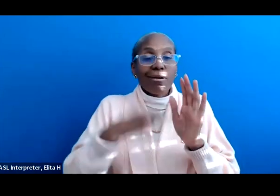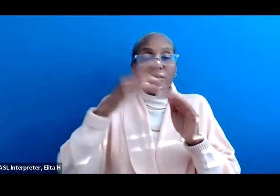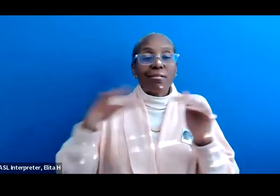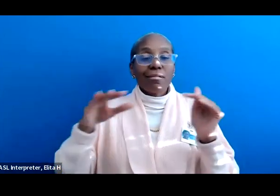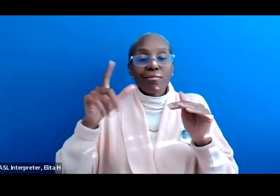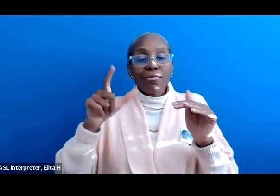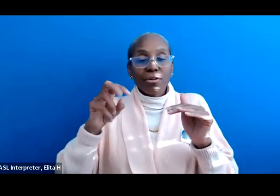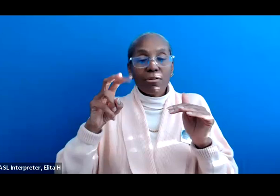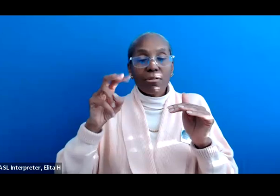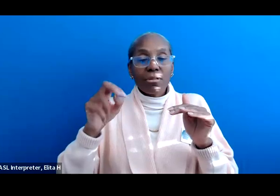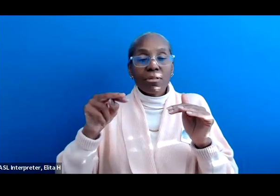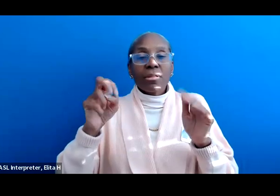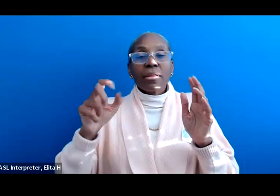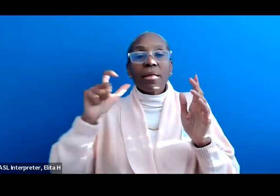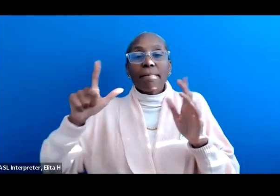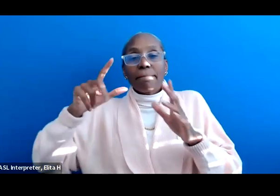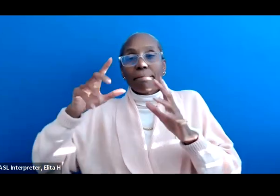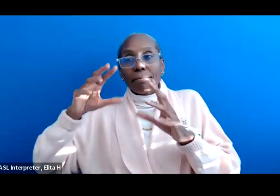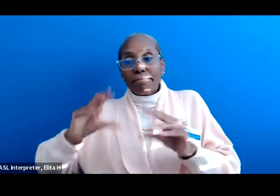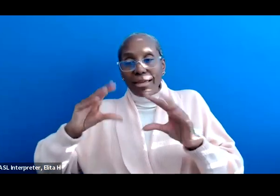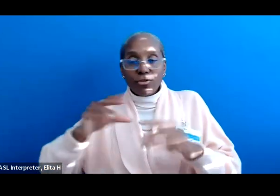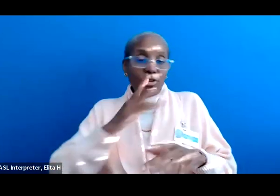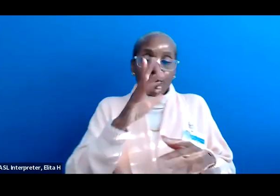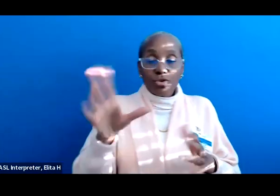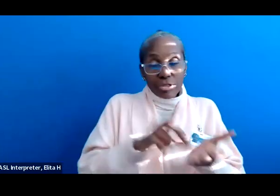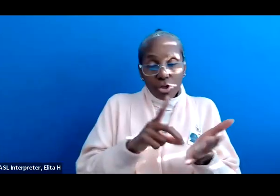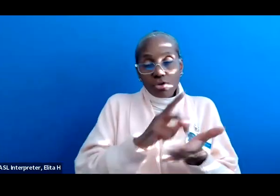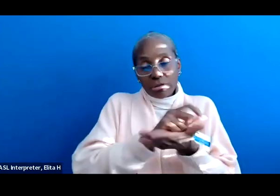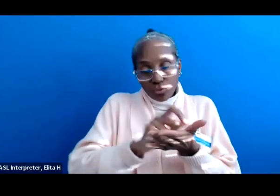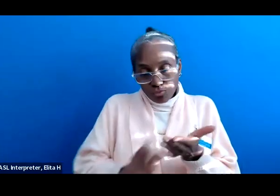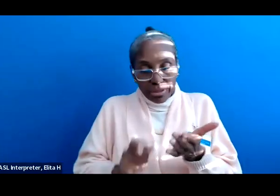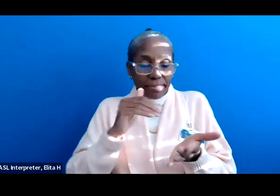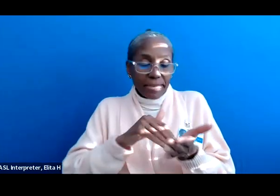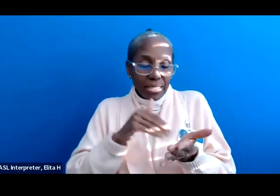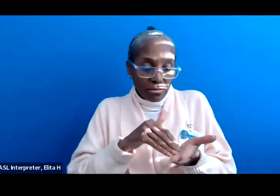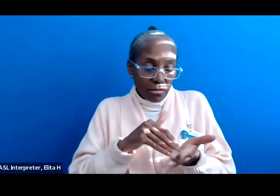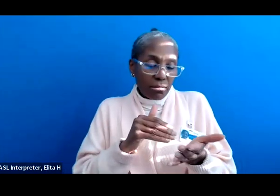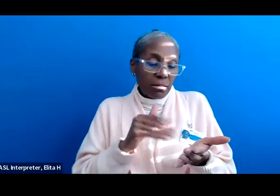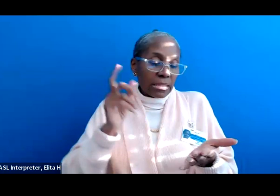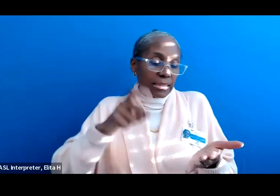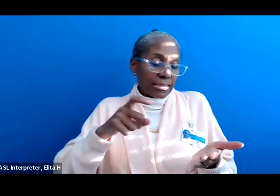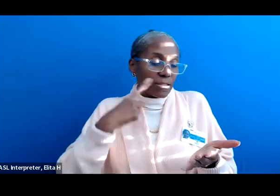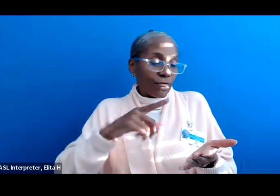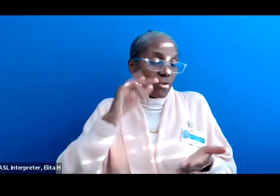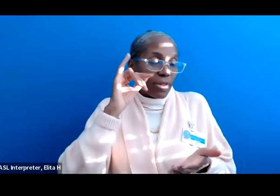But your physician will have to write probably a letter of medical necessity to get a mattress that will be suitable for him.